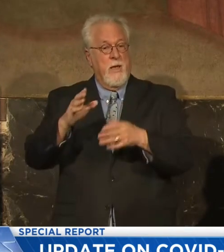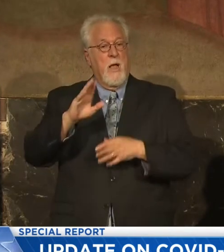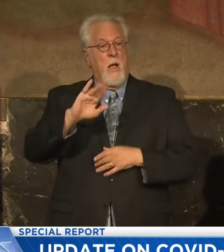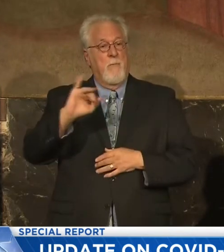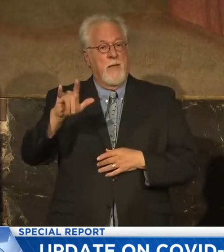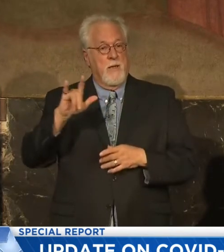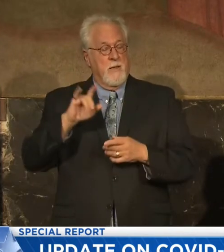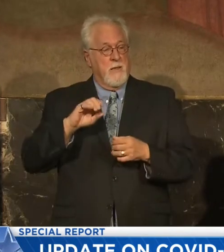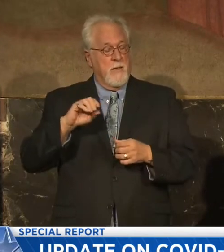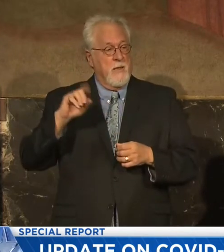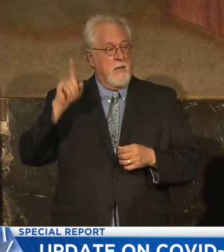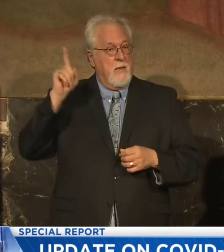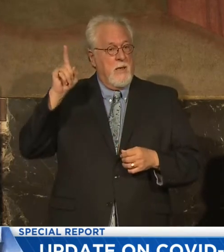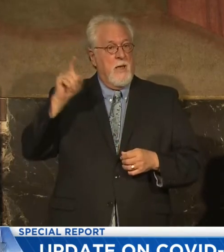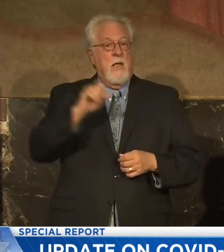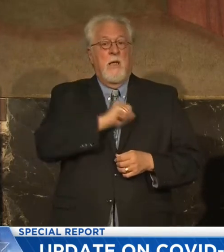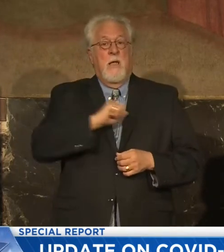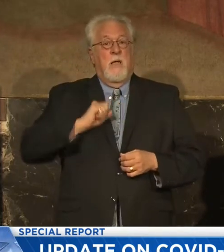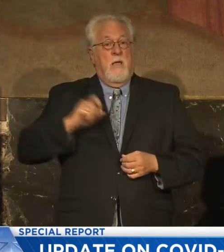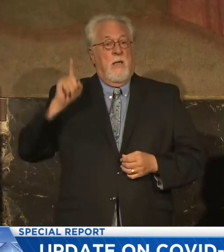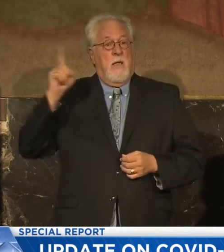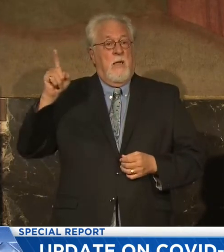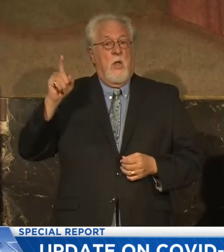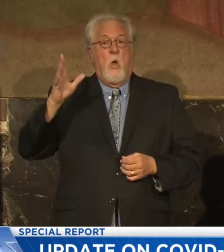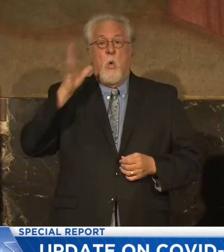BUT WE ALSO KNOW THAT OUR OWN